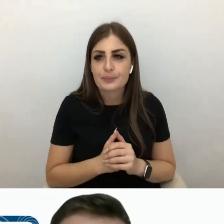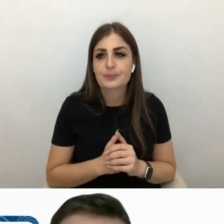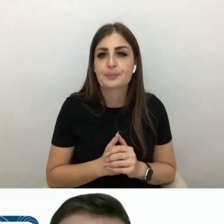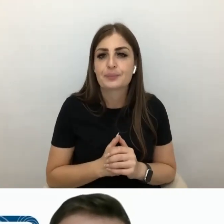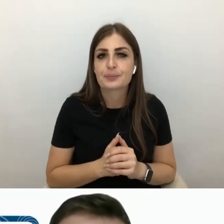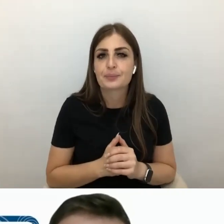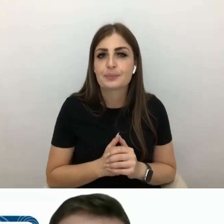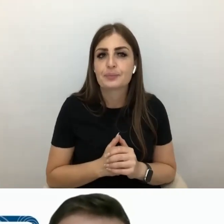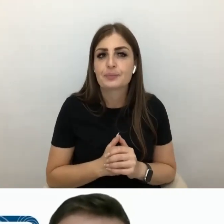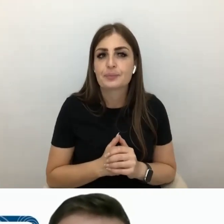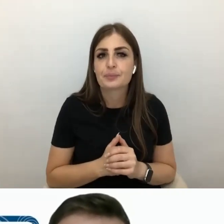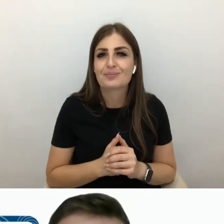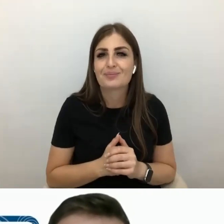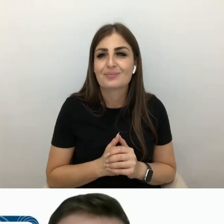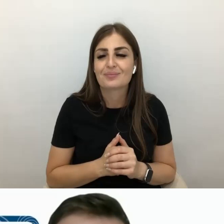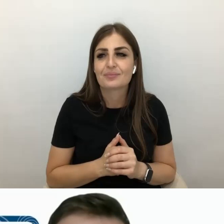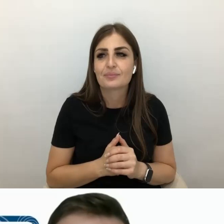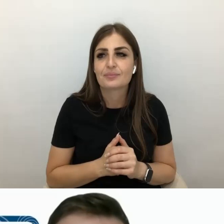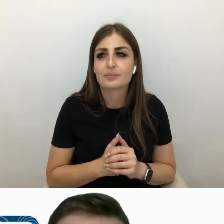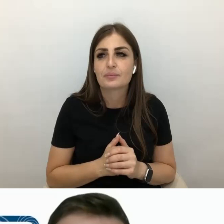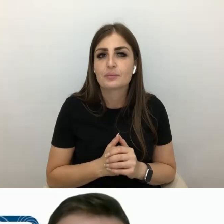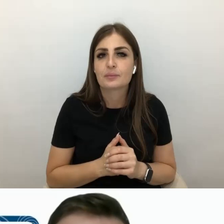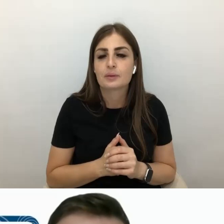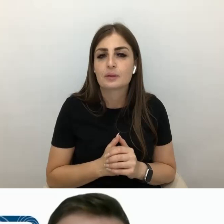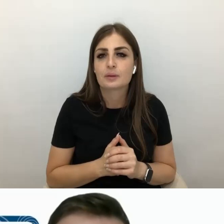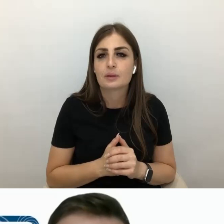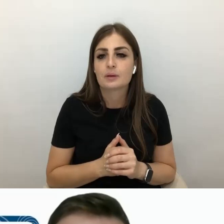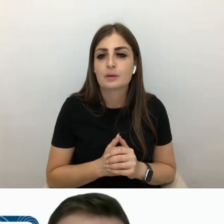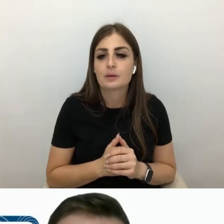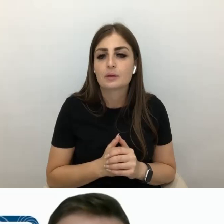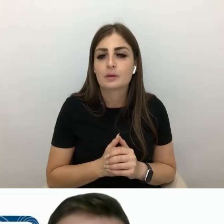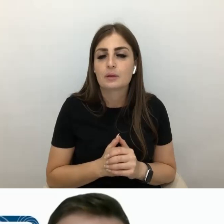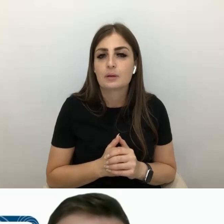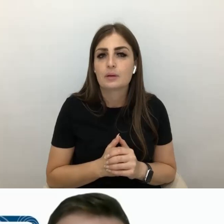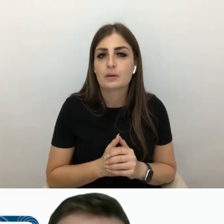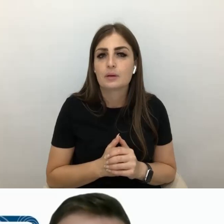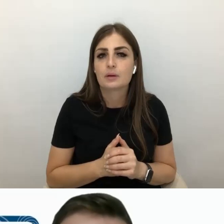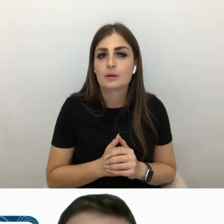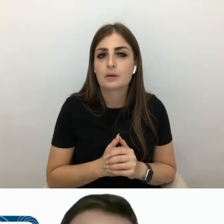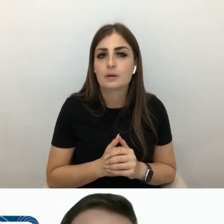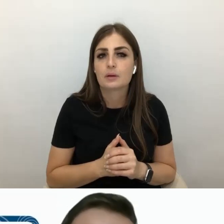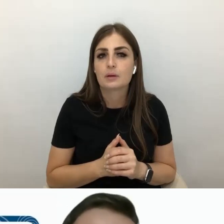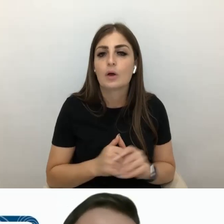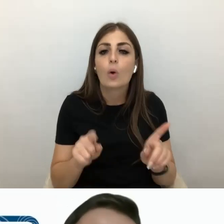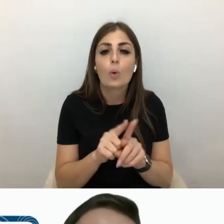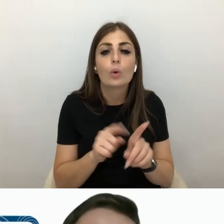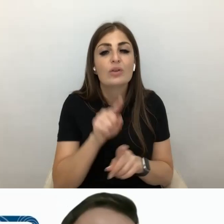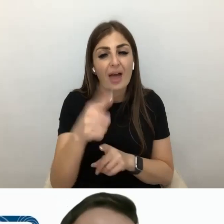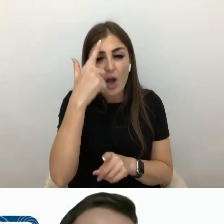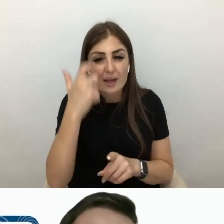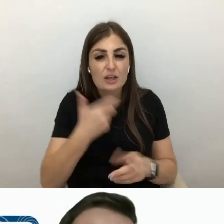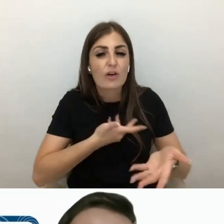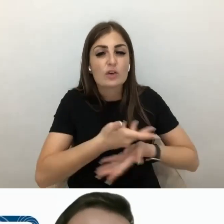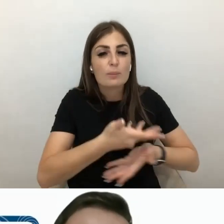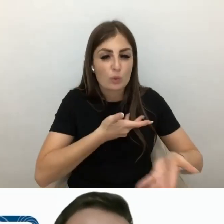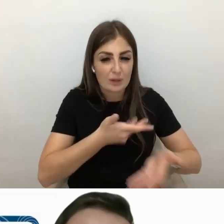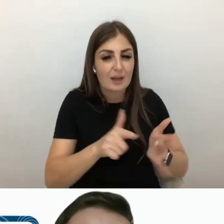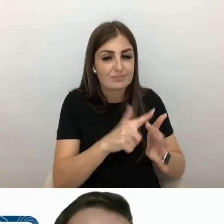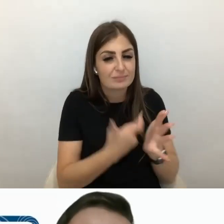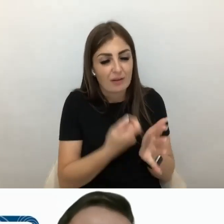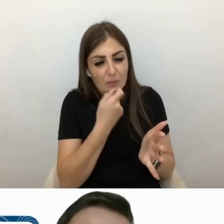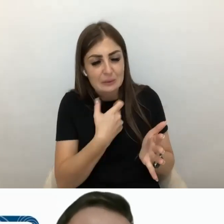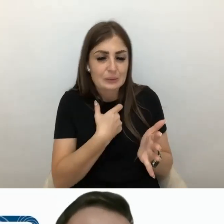If that idea of communicating with the Independent Expert feels daunting, remember that you have